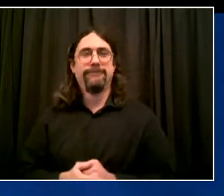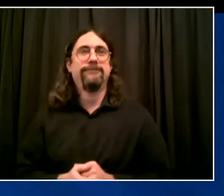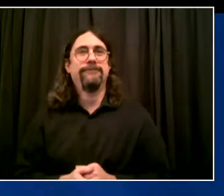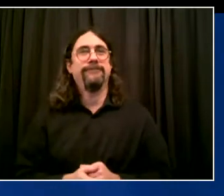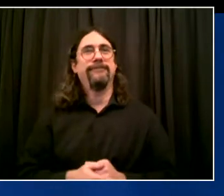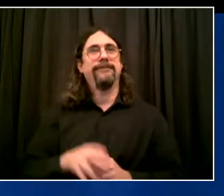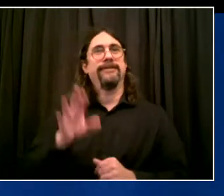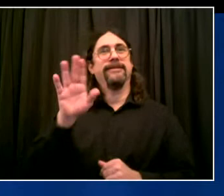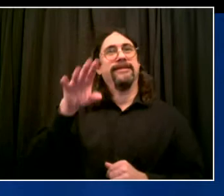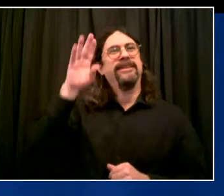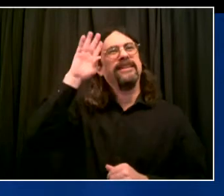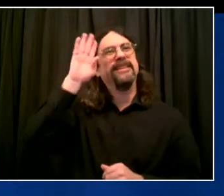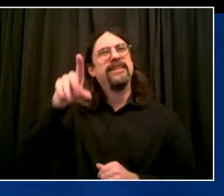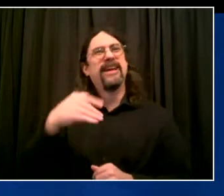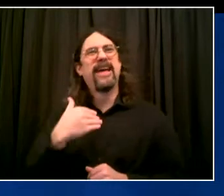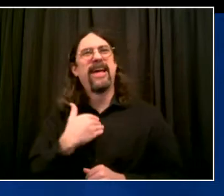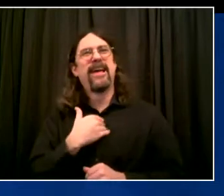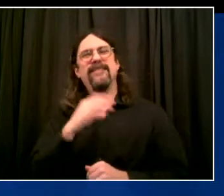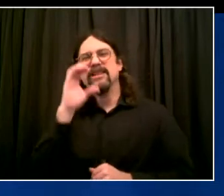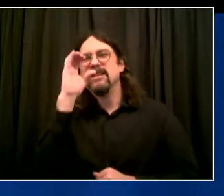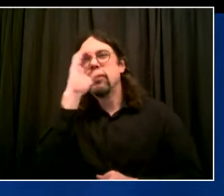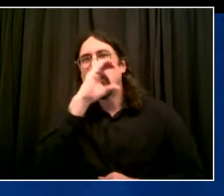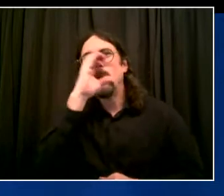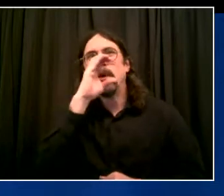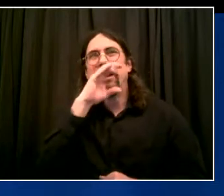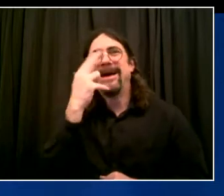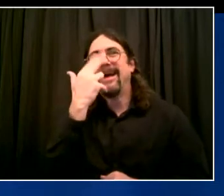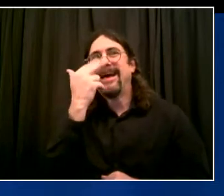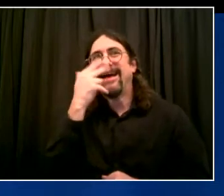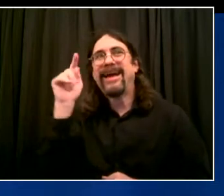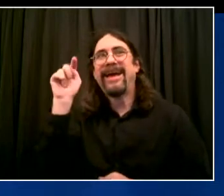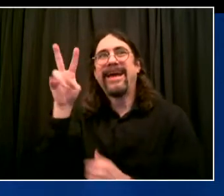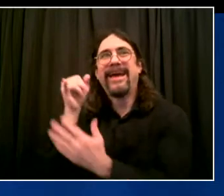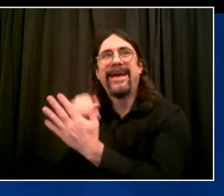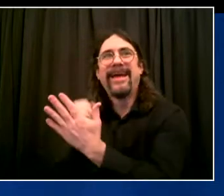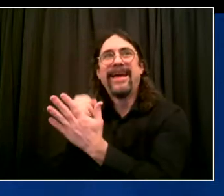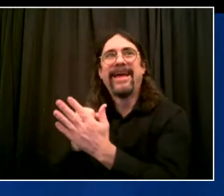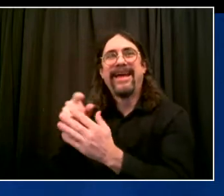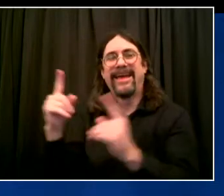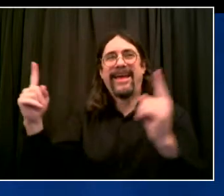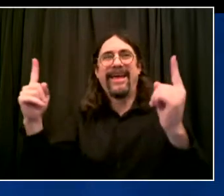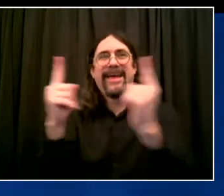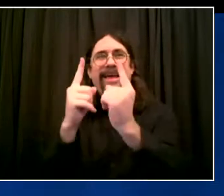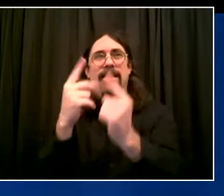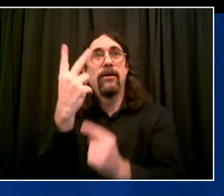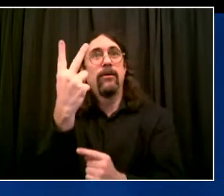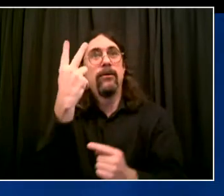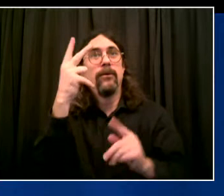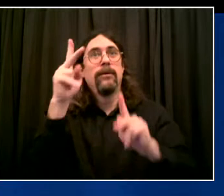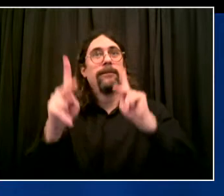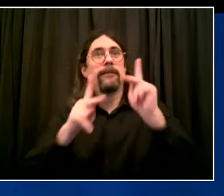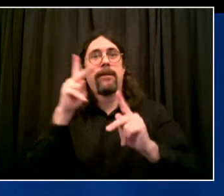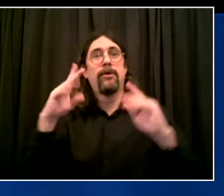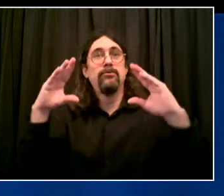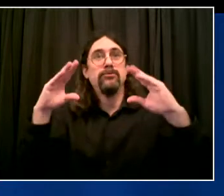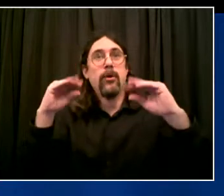I HAVE A CARTOON OON MYMY DESK AND THE CARTOON